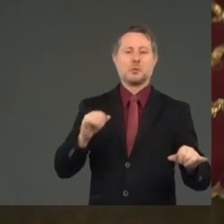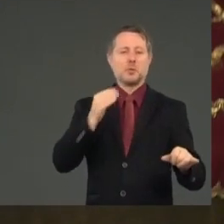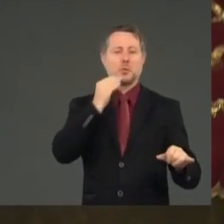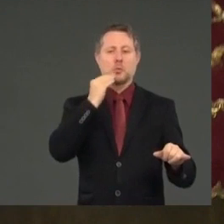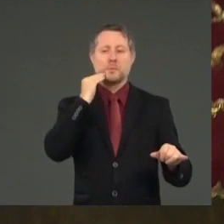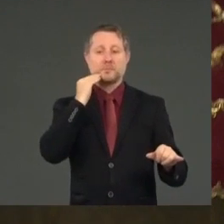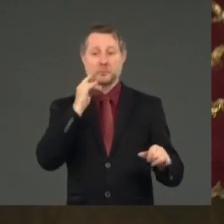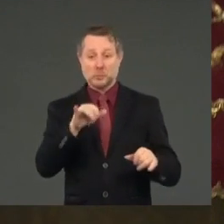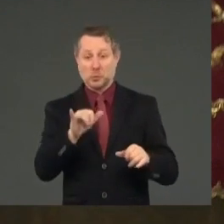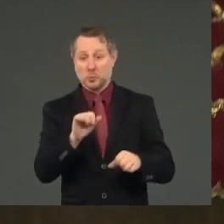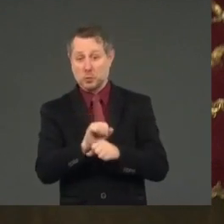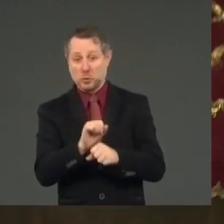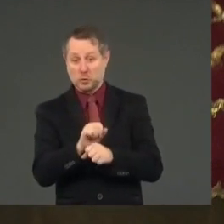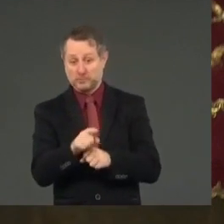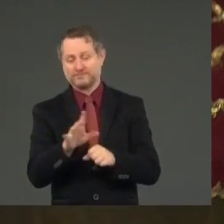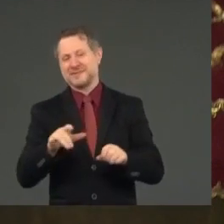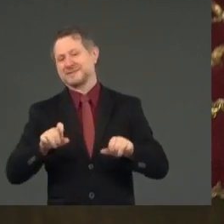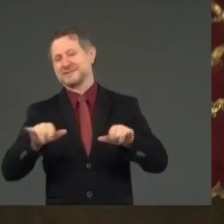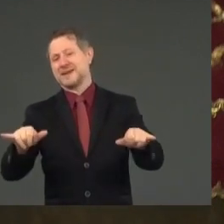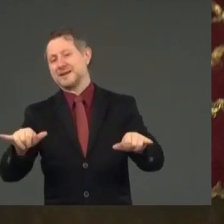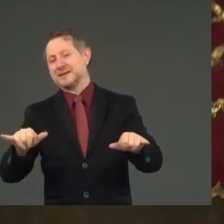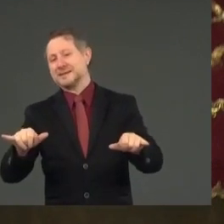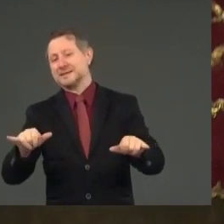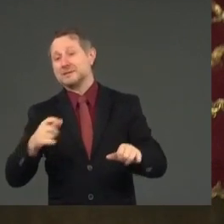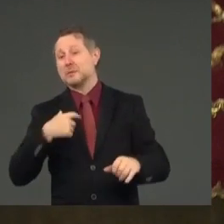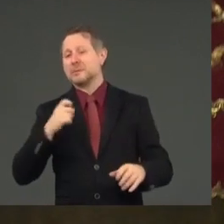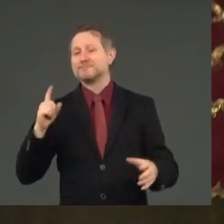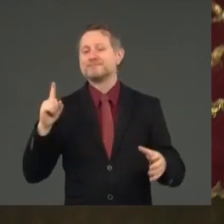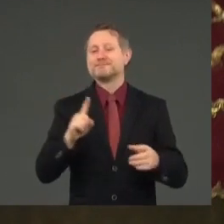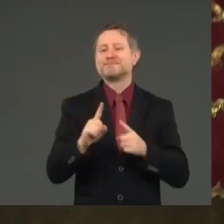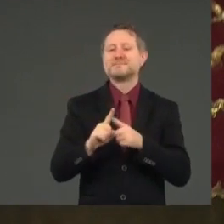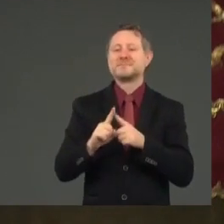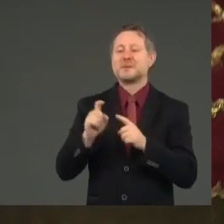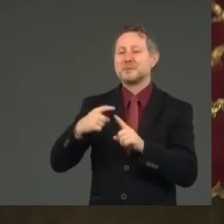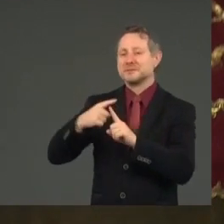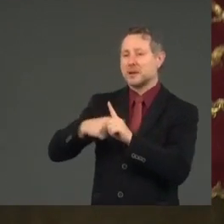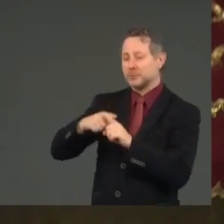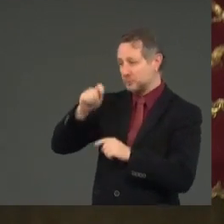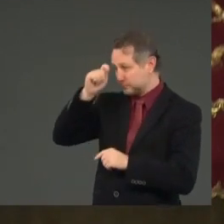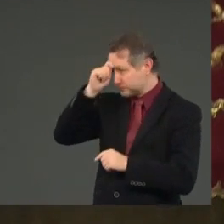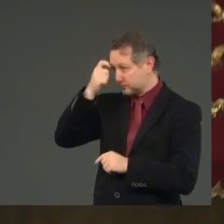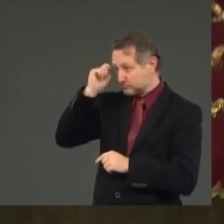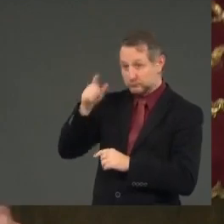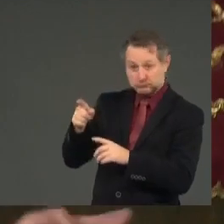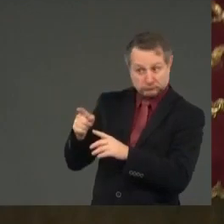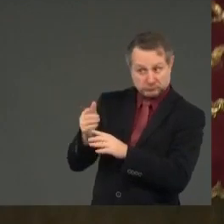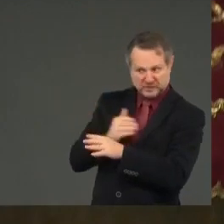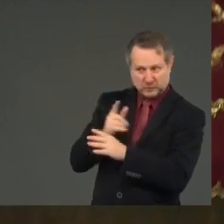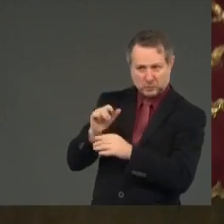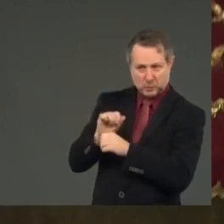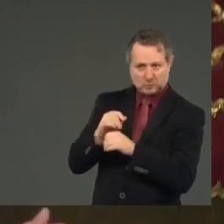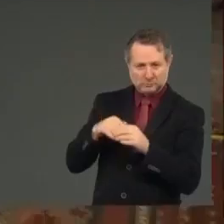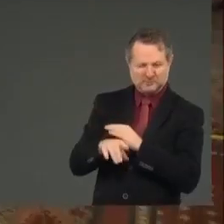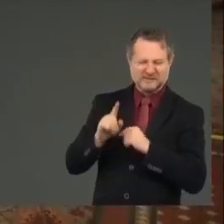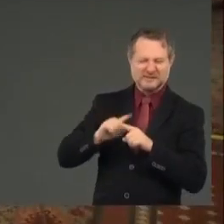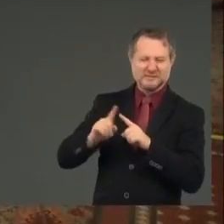HAVING INTERNAL DISCUSSIONS ABOUT VOLUNTEERING WITH THE PORTALS. WE DON'T DO THAT, WE KEEP PEOPLE